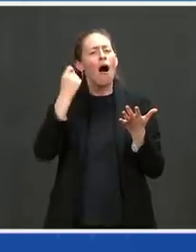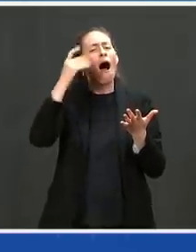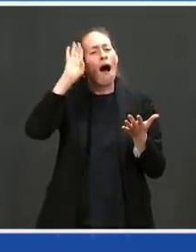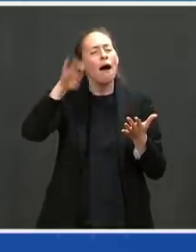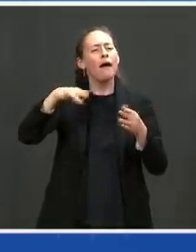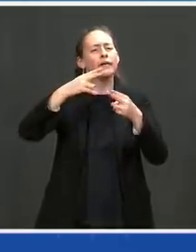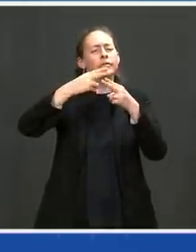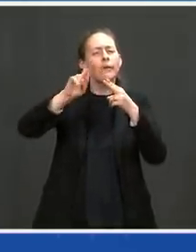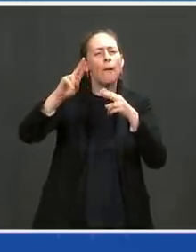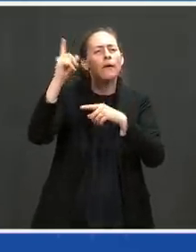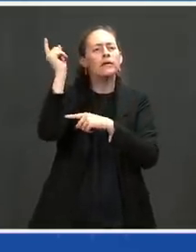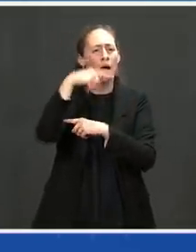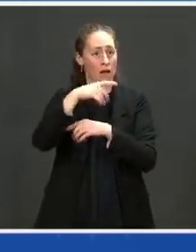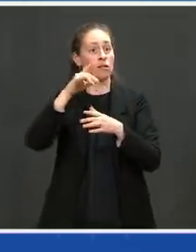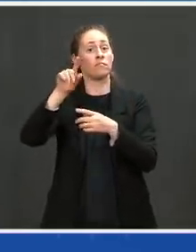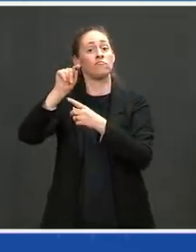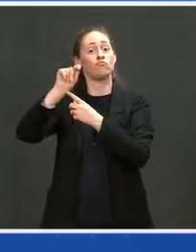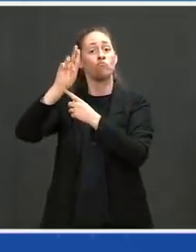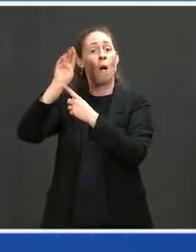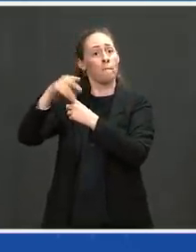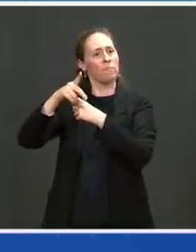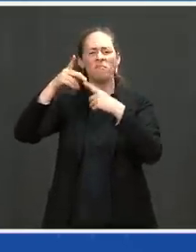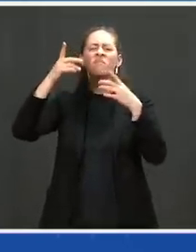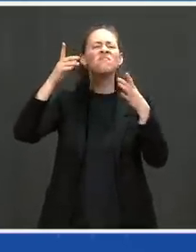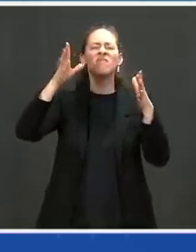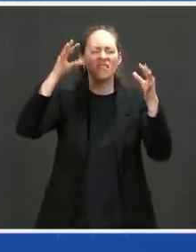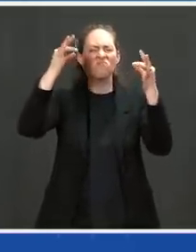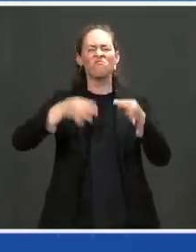And so what we're doing now is attempting to rebuild --